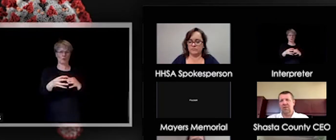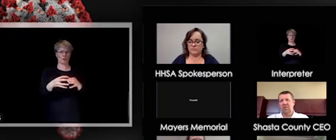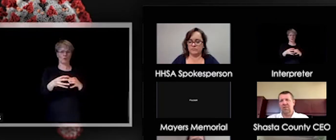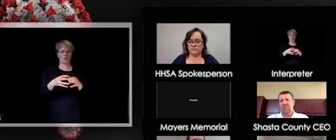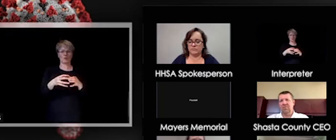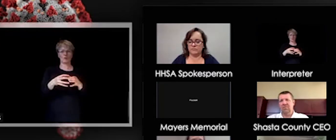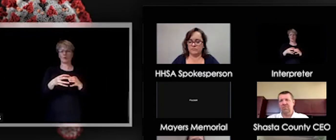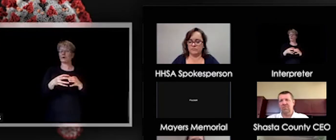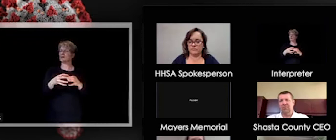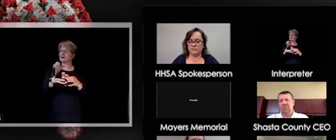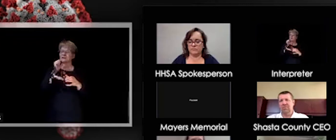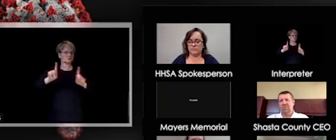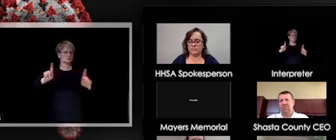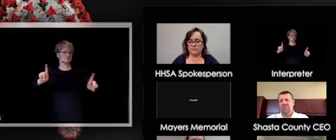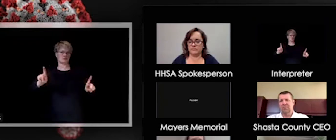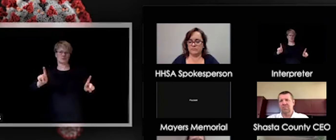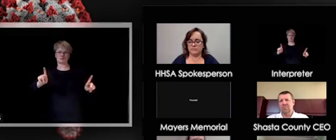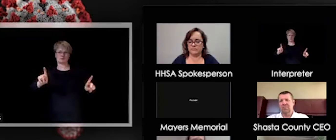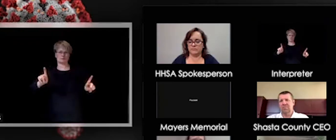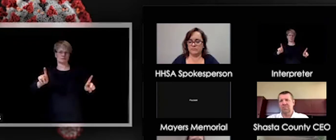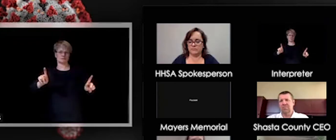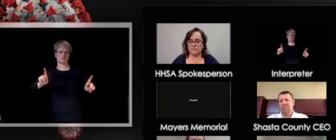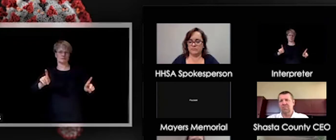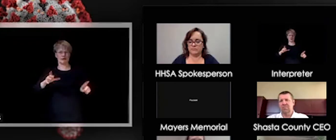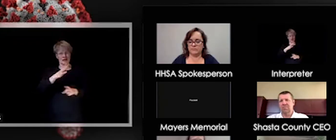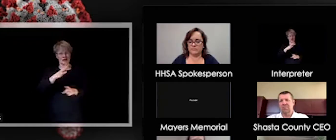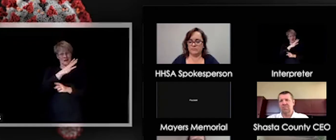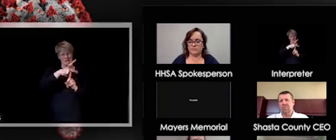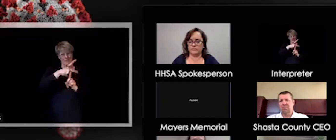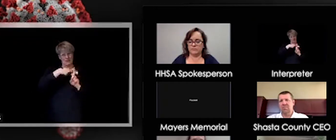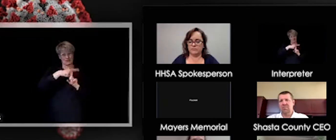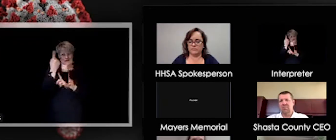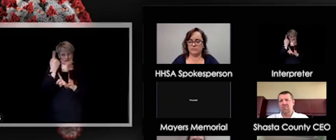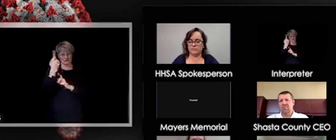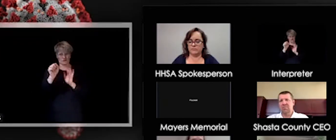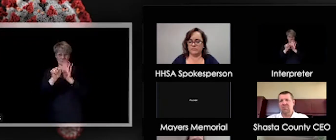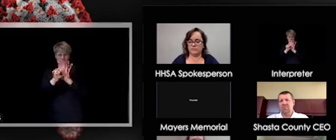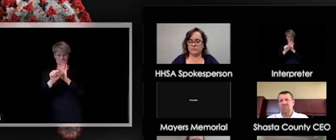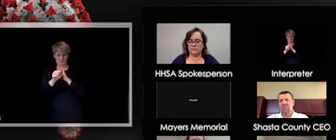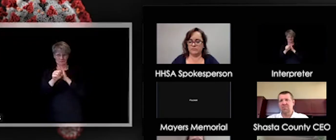distancing. Certainly, if someone was symptomatic and they attended that does put us at risk